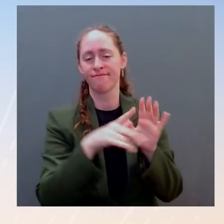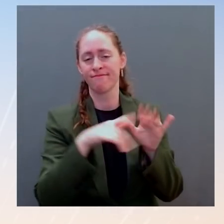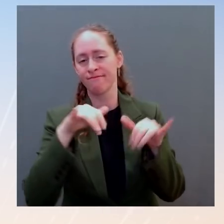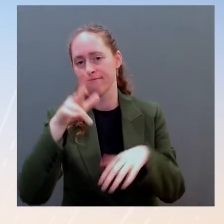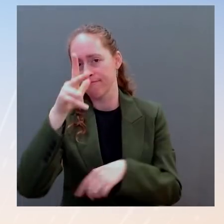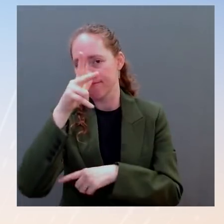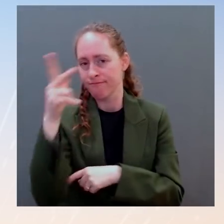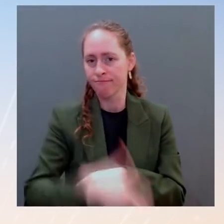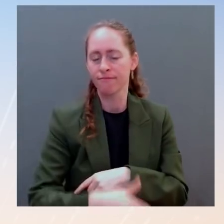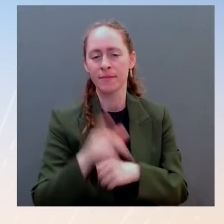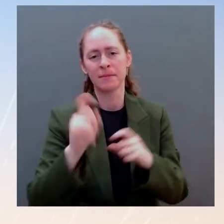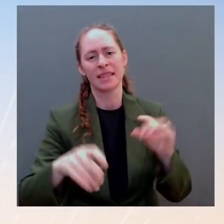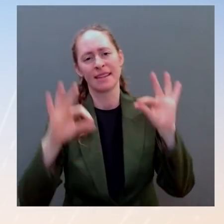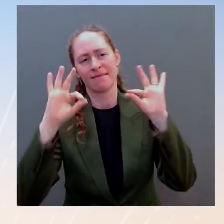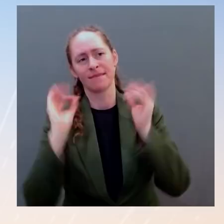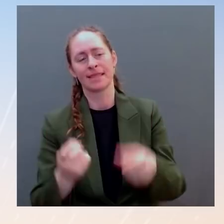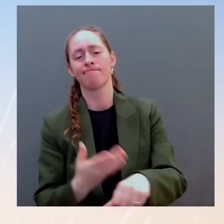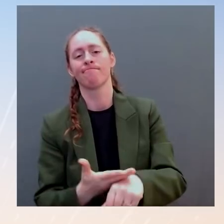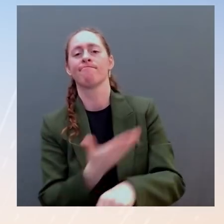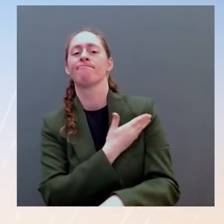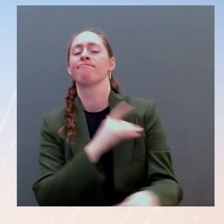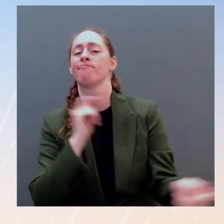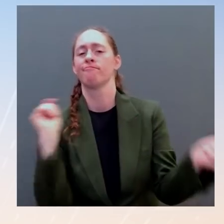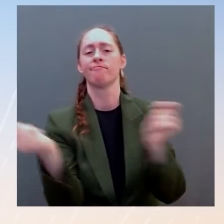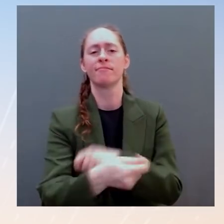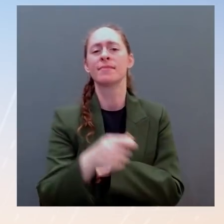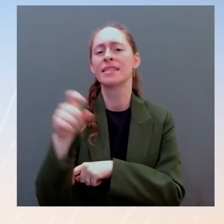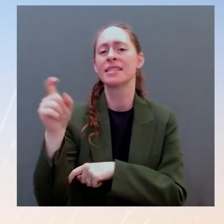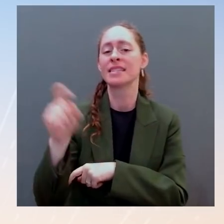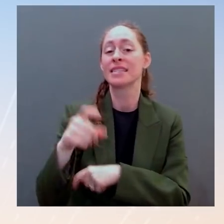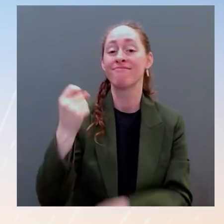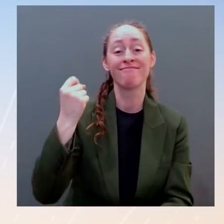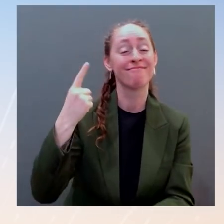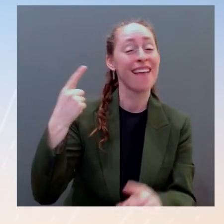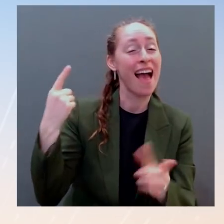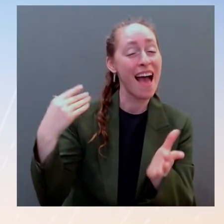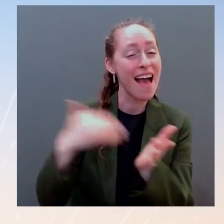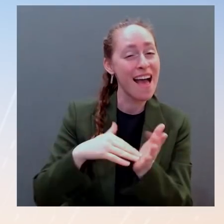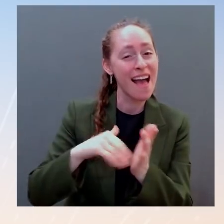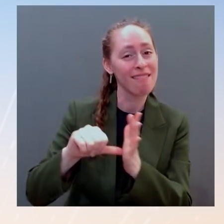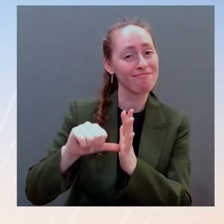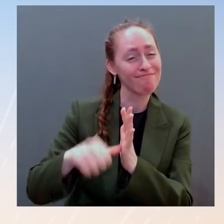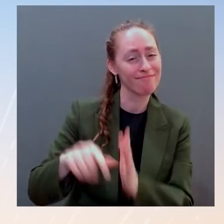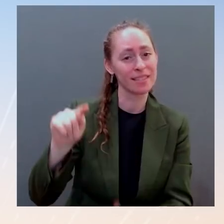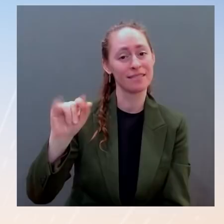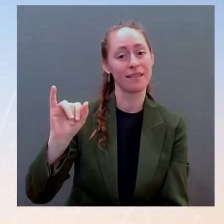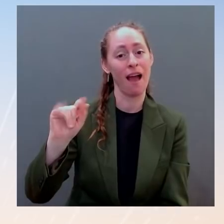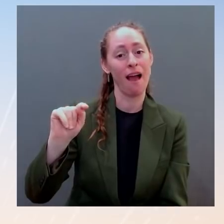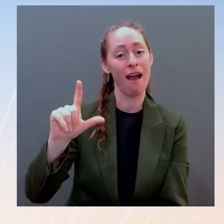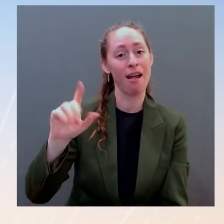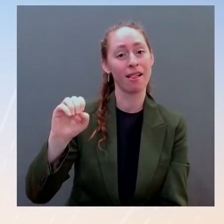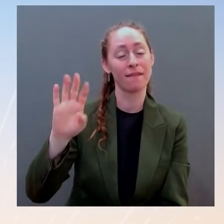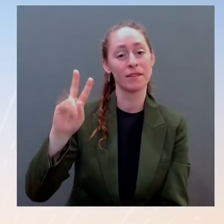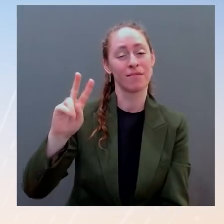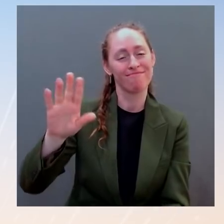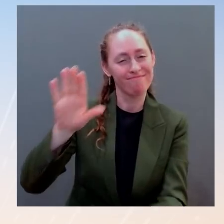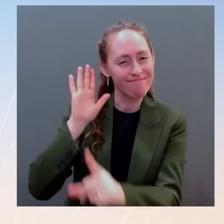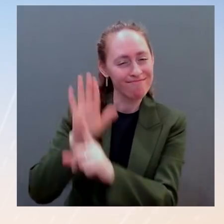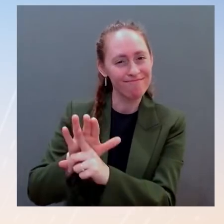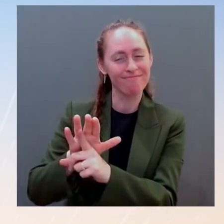Title 42 is a health authority that's determined by the CDC. And we -- we need to have a conversation about immigration reform, and that's vital.